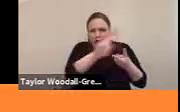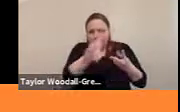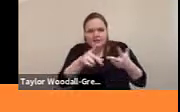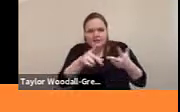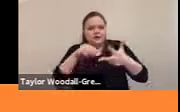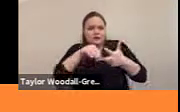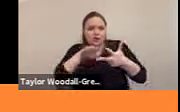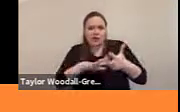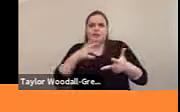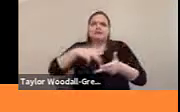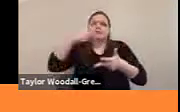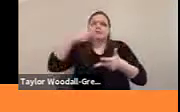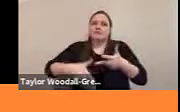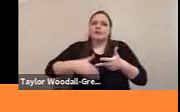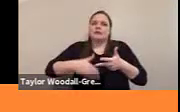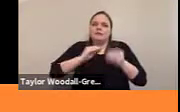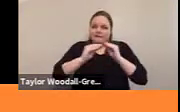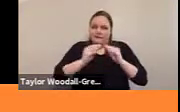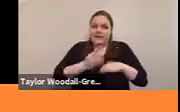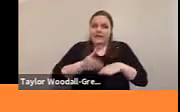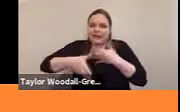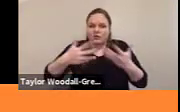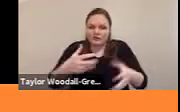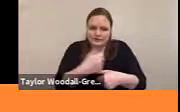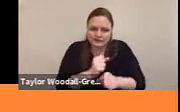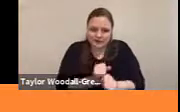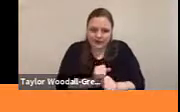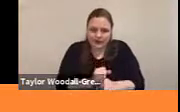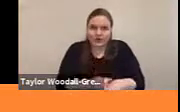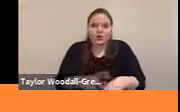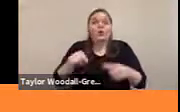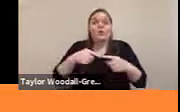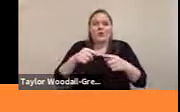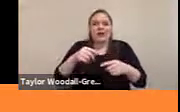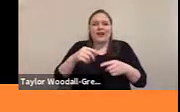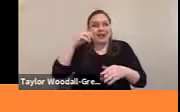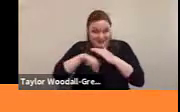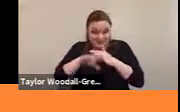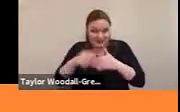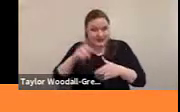when accessibility is an afterthought, than it is to incorporate it into the design process.